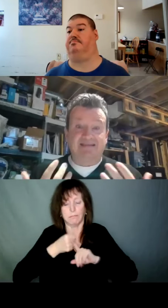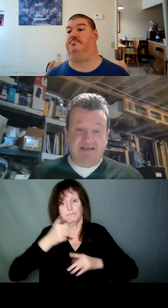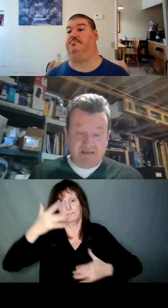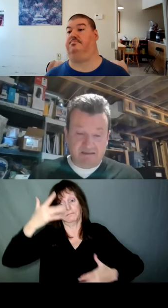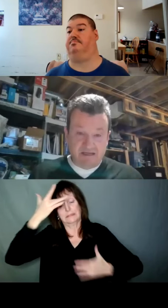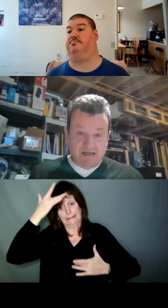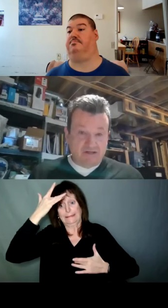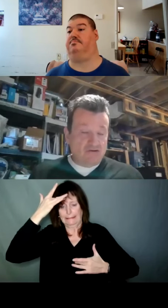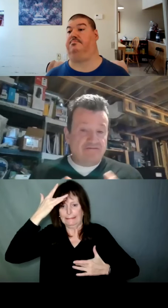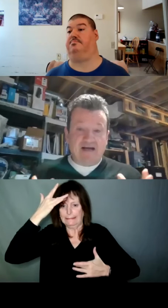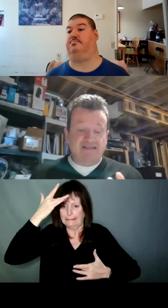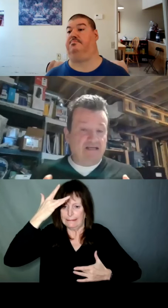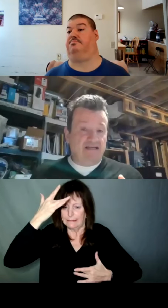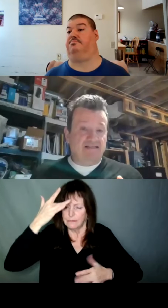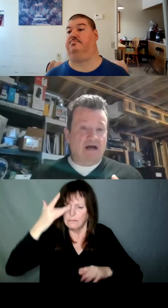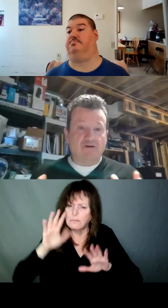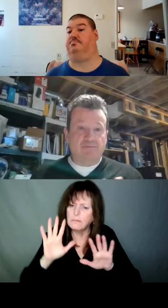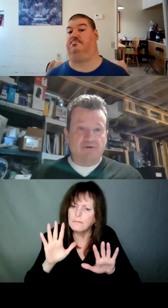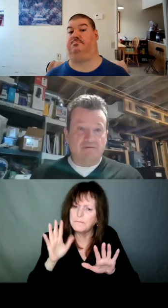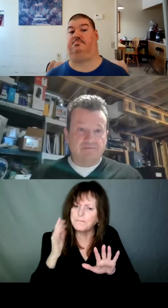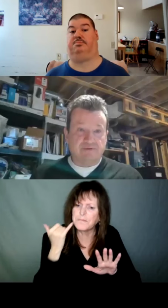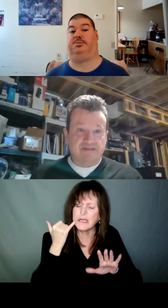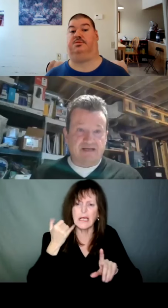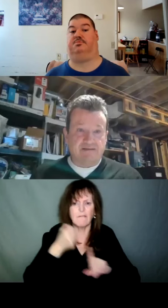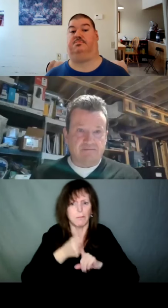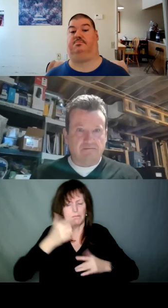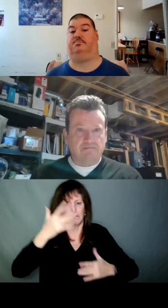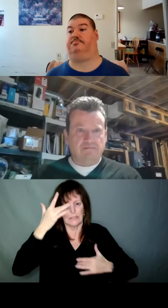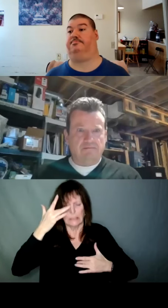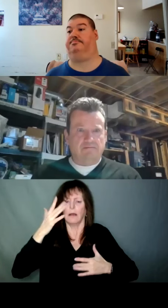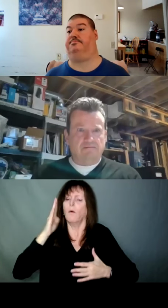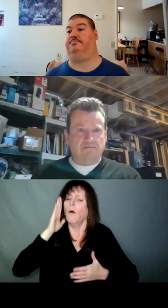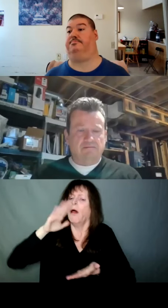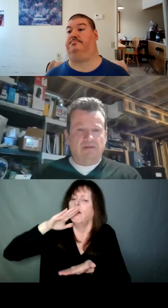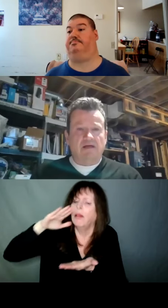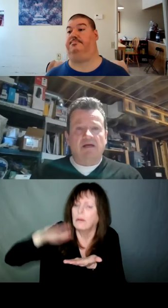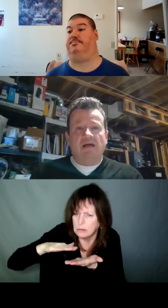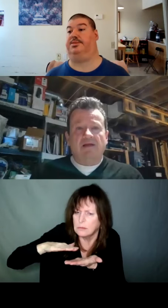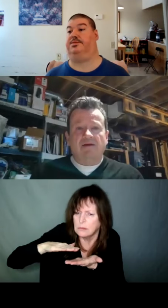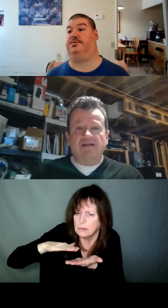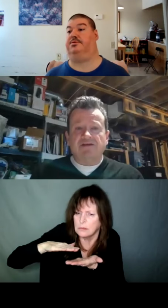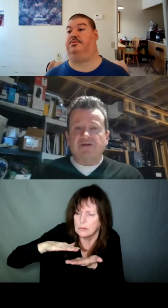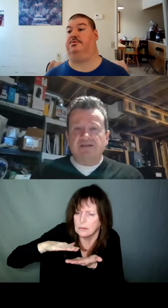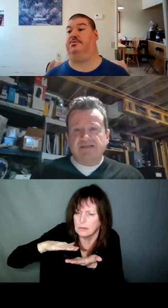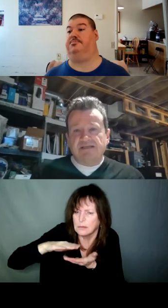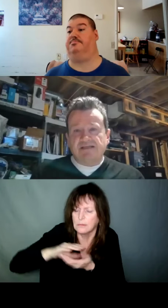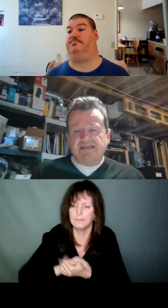get sick . It's a lesson the amount of sickness because it is the